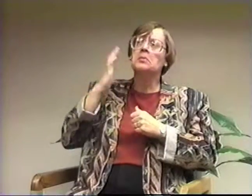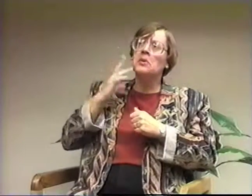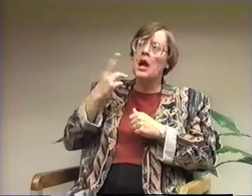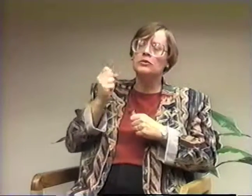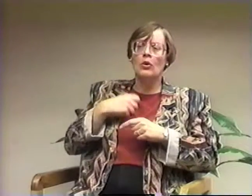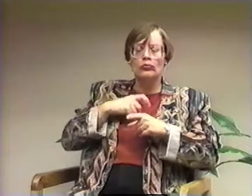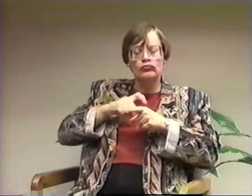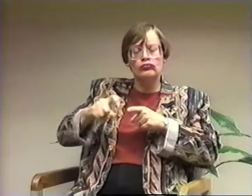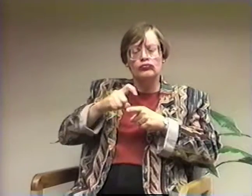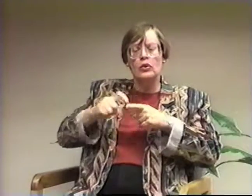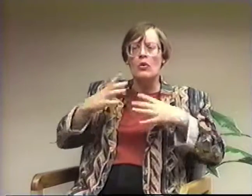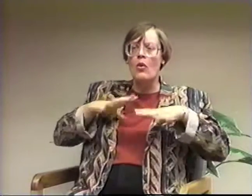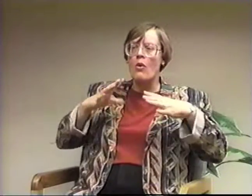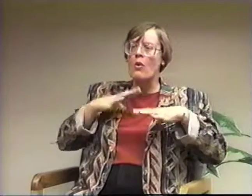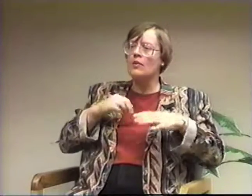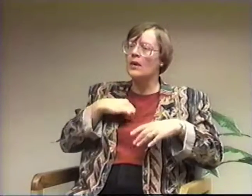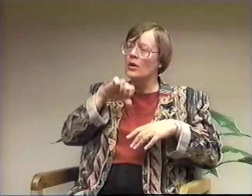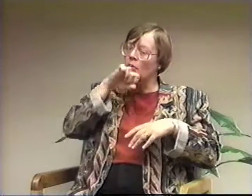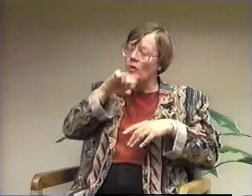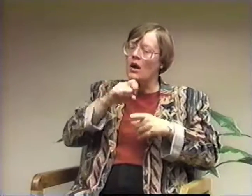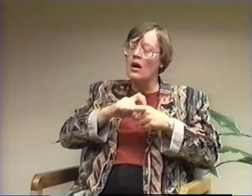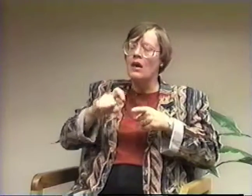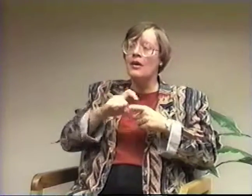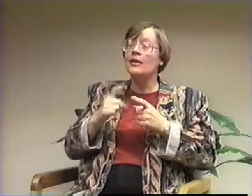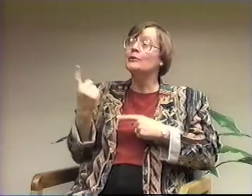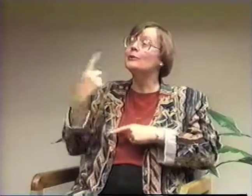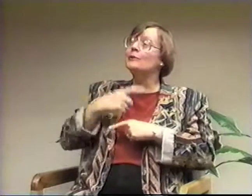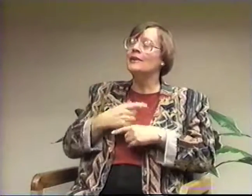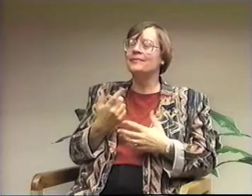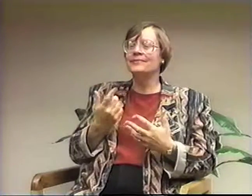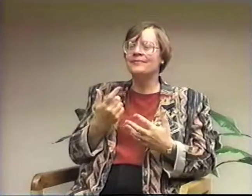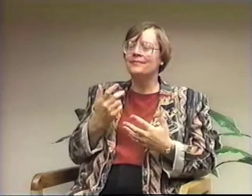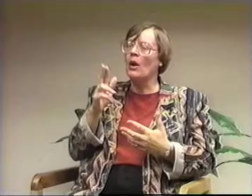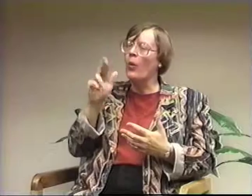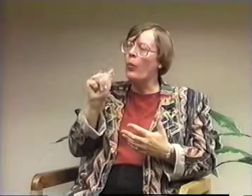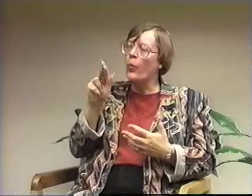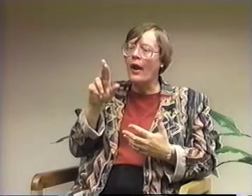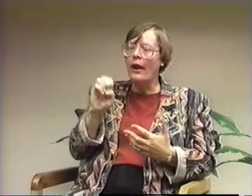So I was able to save money. I also enjoy sewing.